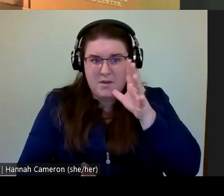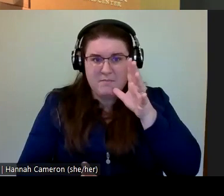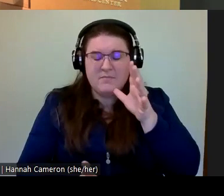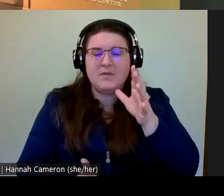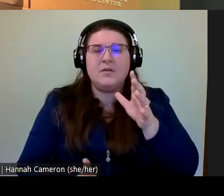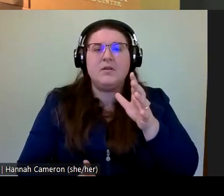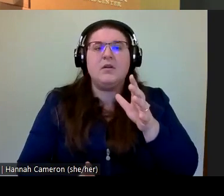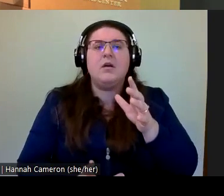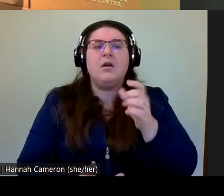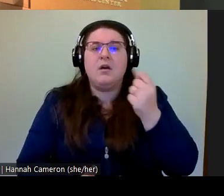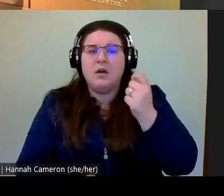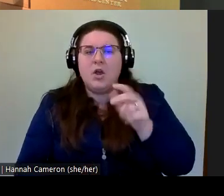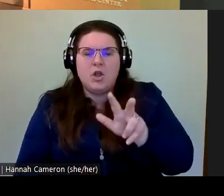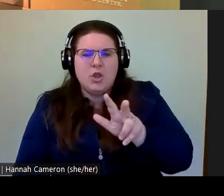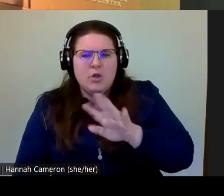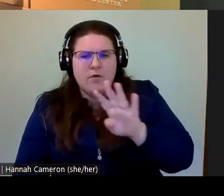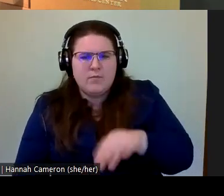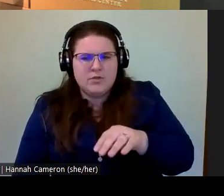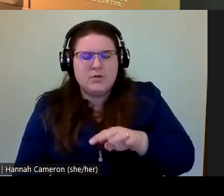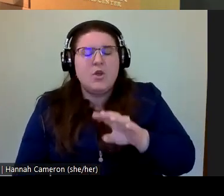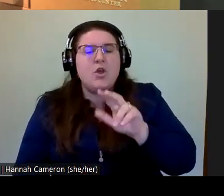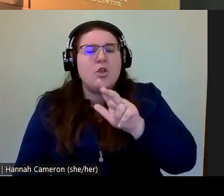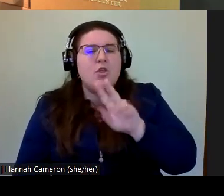at the time that we put them in the trial these were not people who were the worried well these